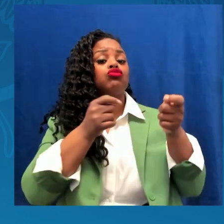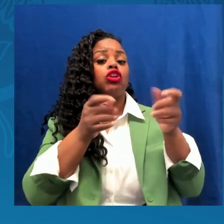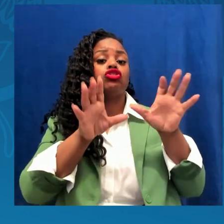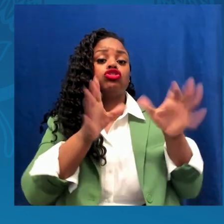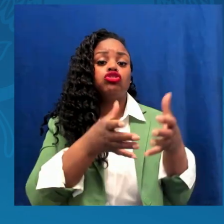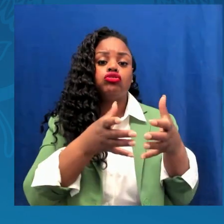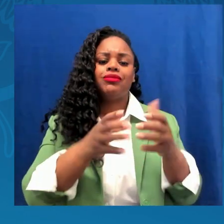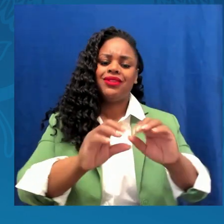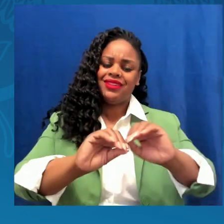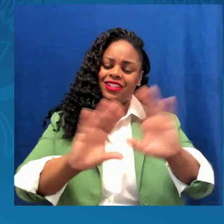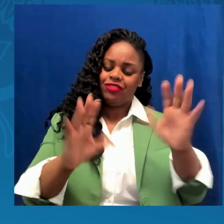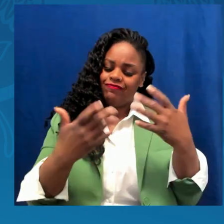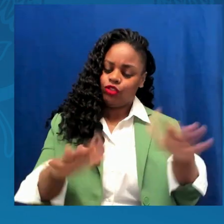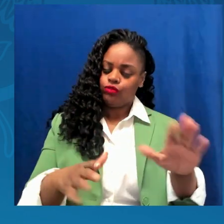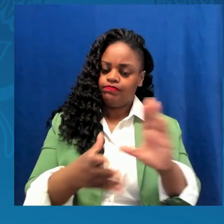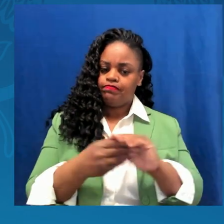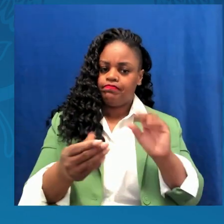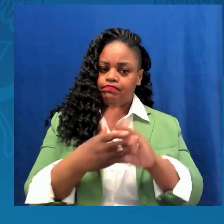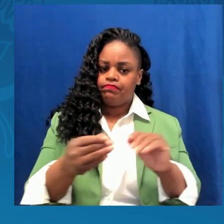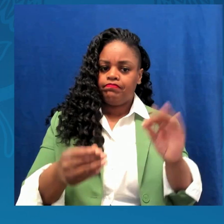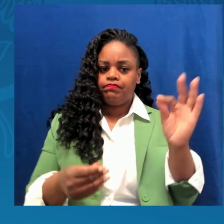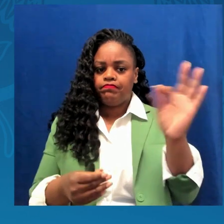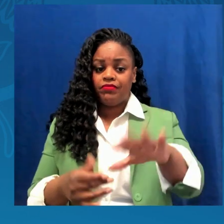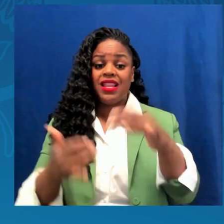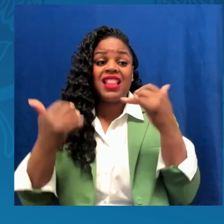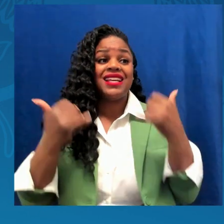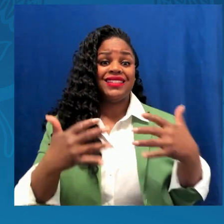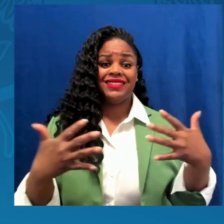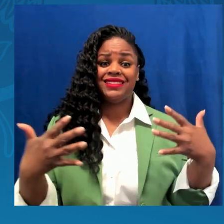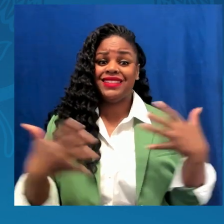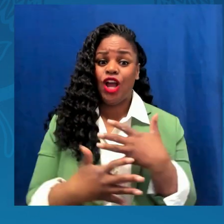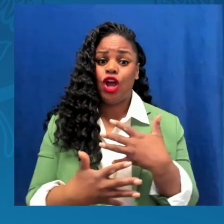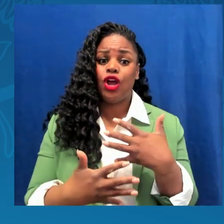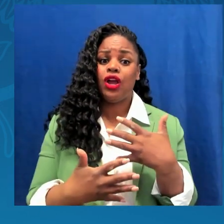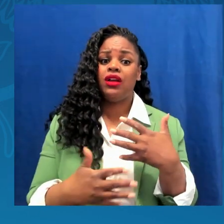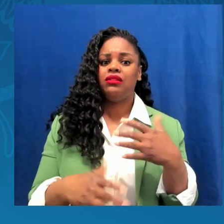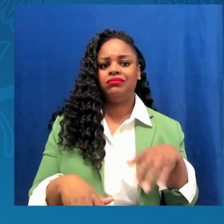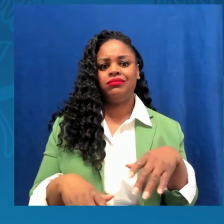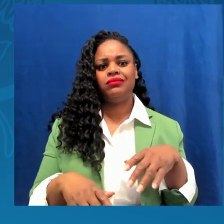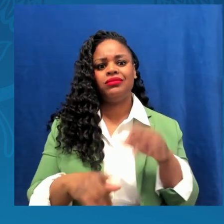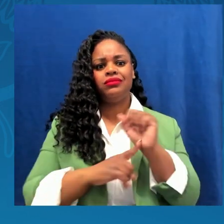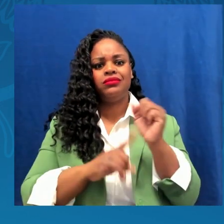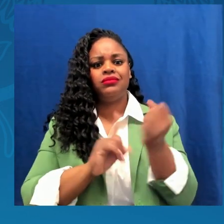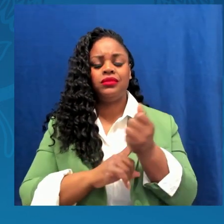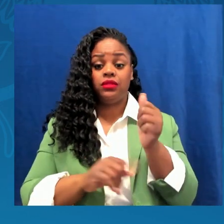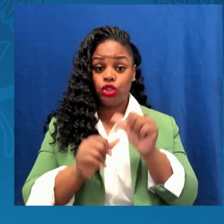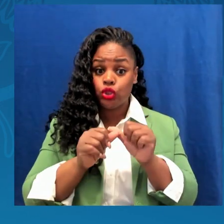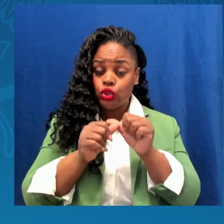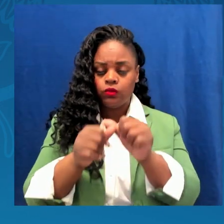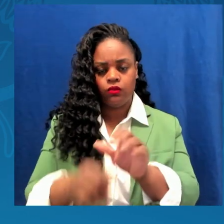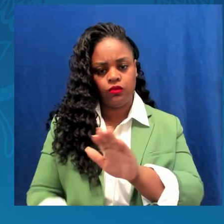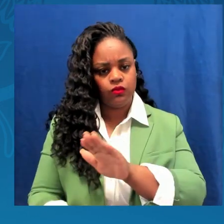this intimidation will not stand and we will not be intimidated. We will do everything in our power